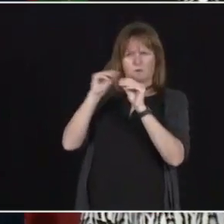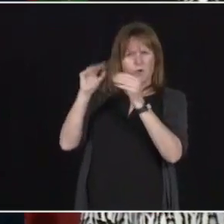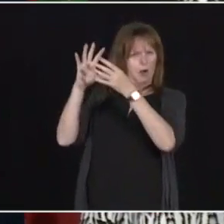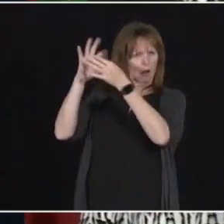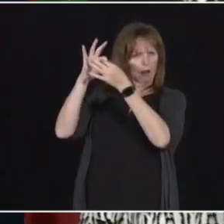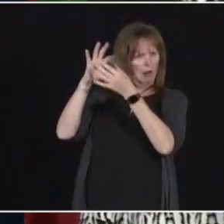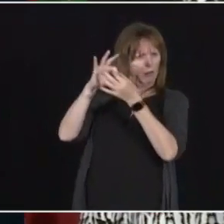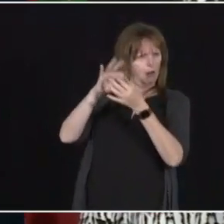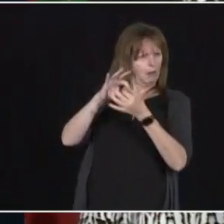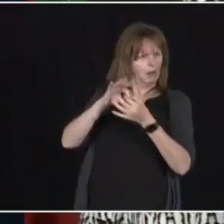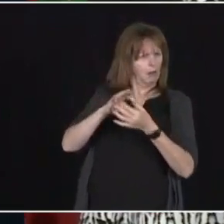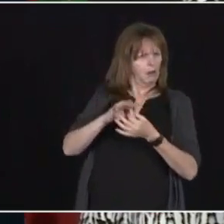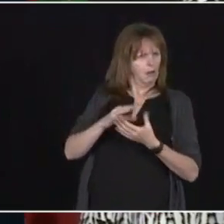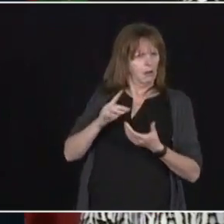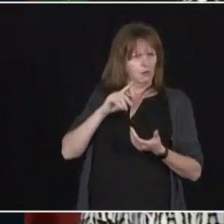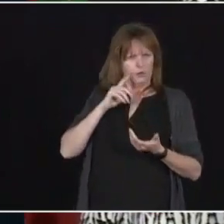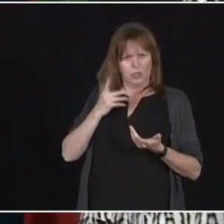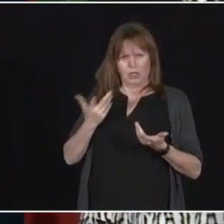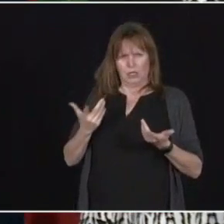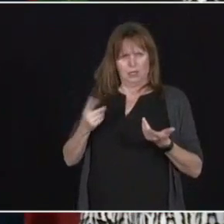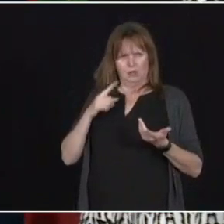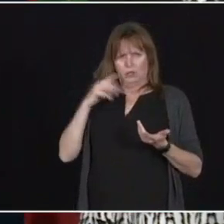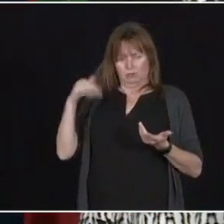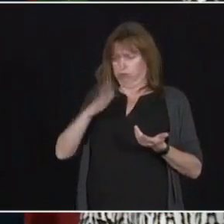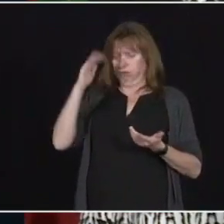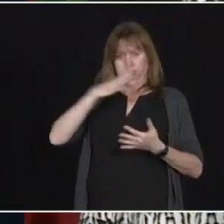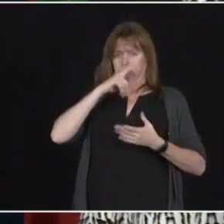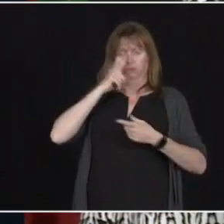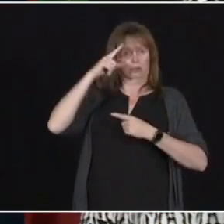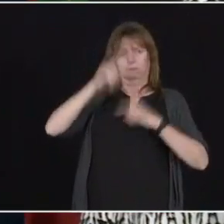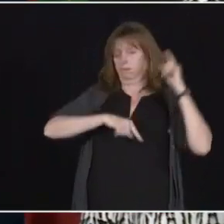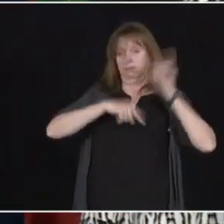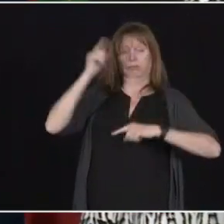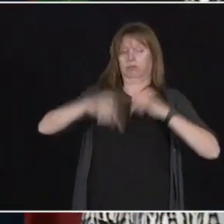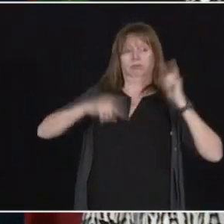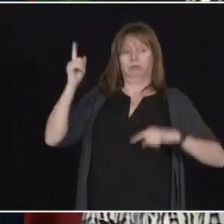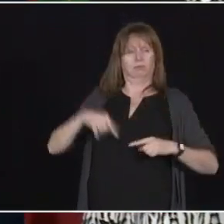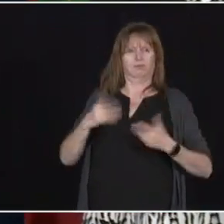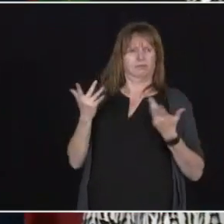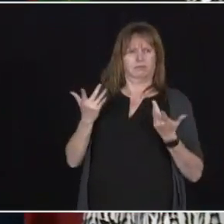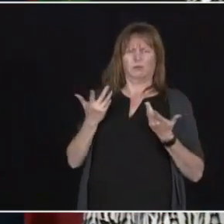between the number of tests that are being conducted on any given day and the number of positives.